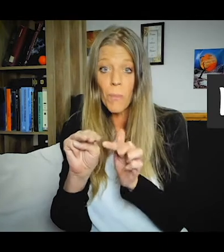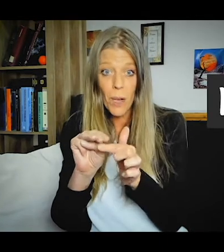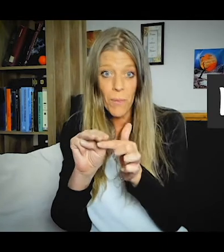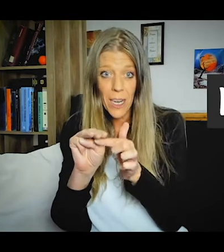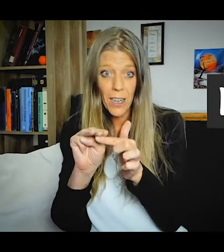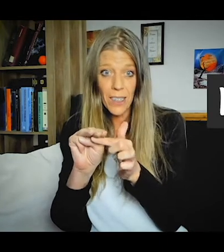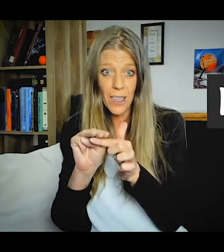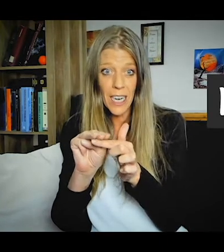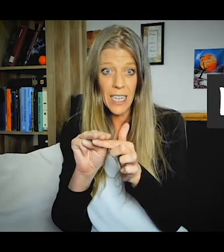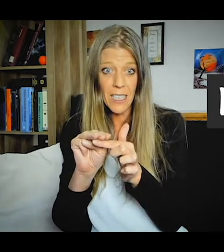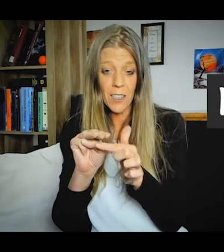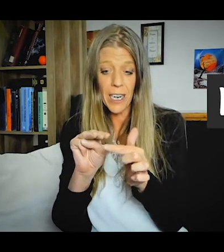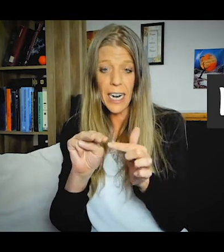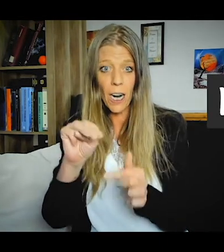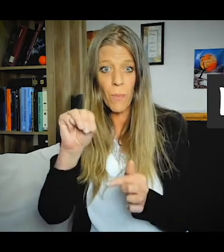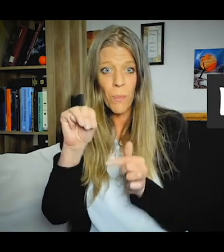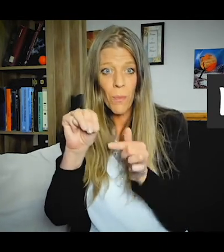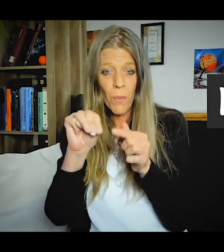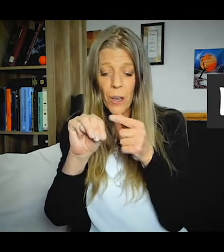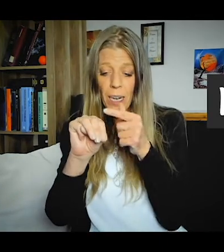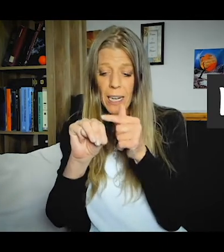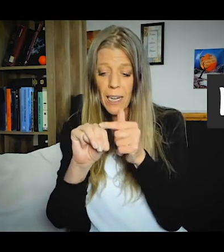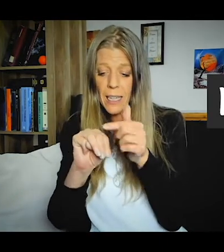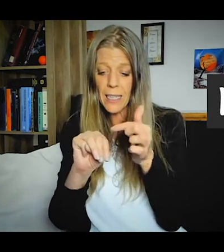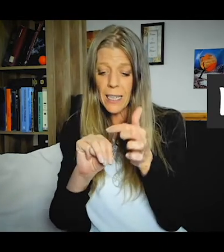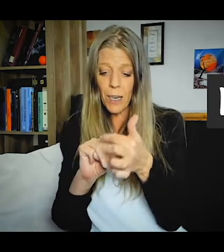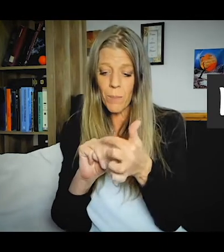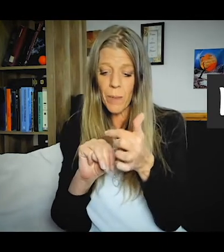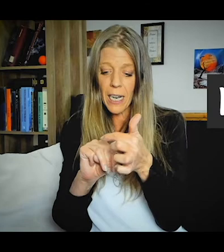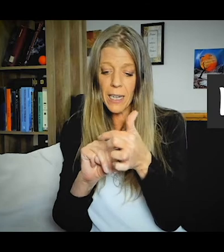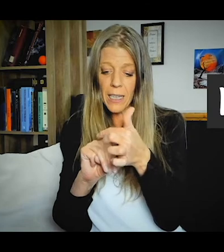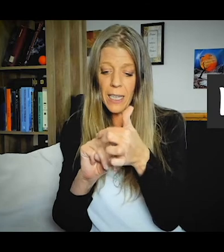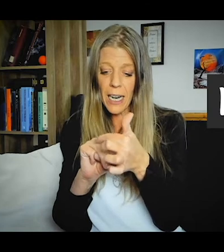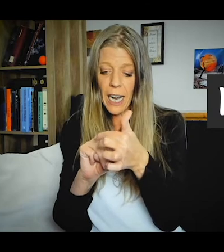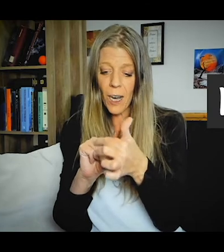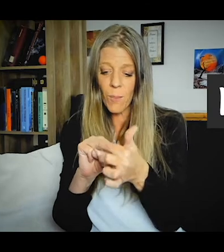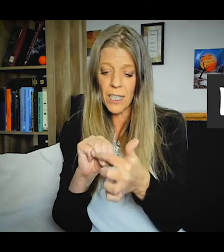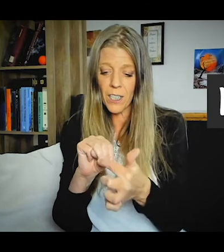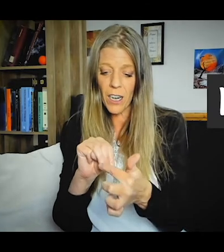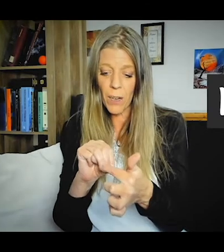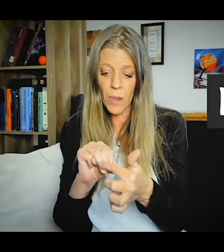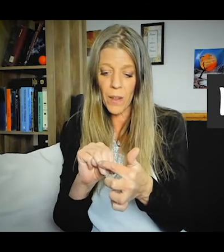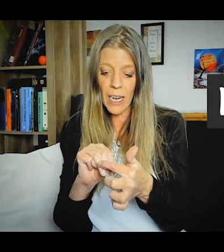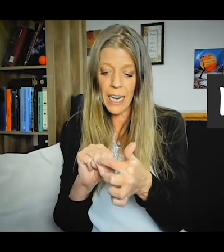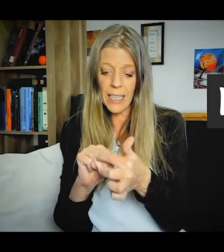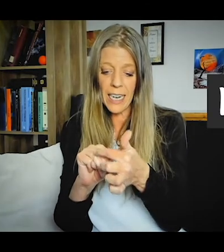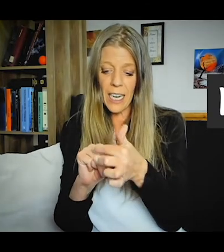And my fingers are kind of straight out. You can tell it's an M, because an M is drawn with a line down,